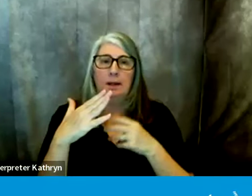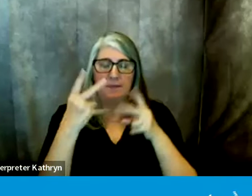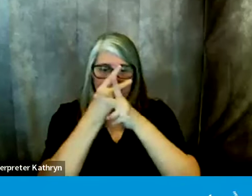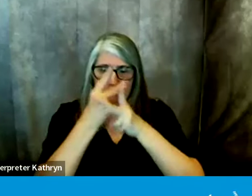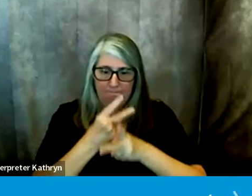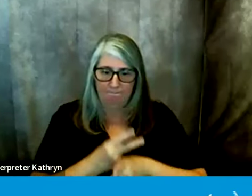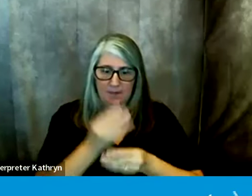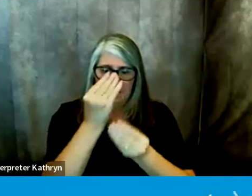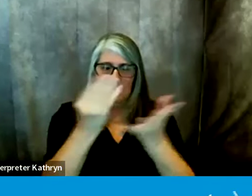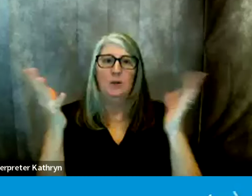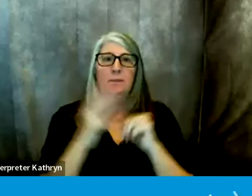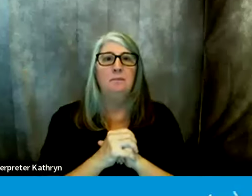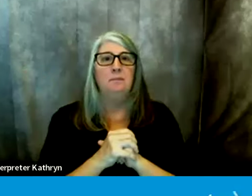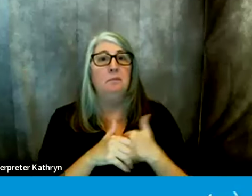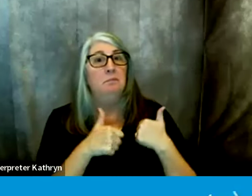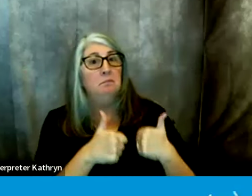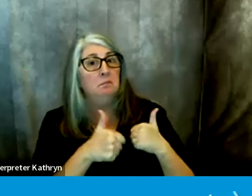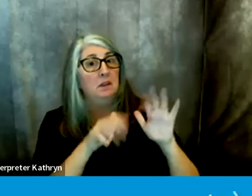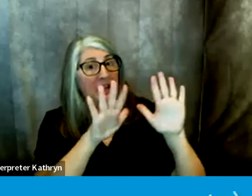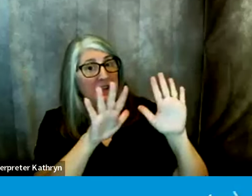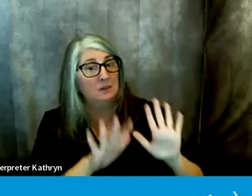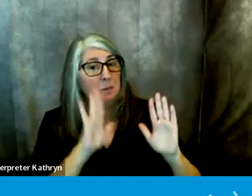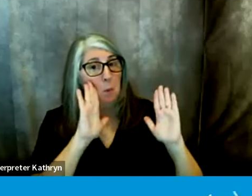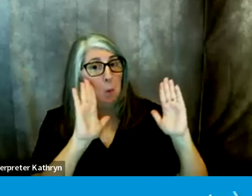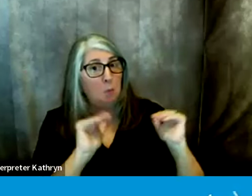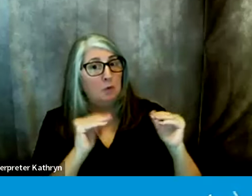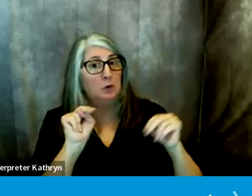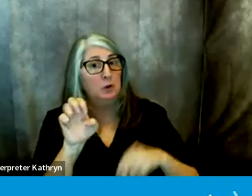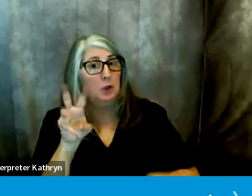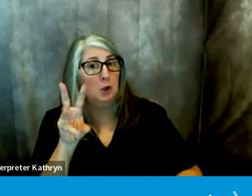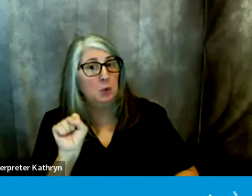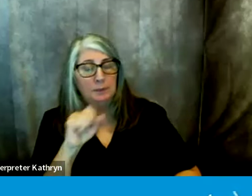Okay, so that's some hopeful news too. There's a person here that says